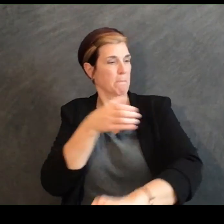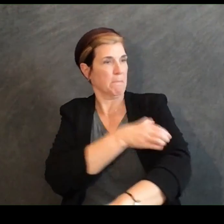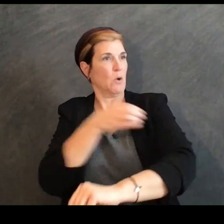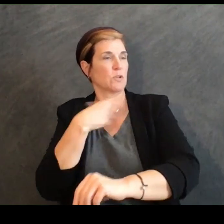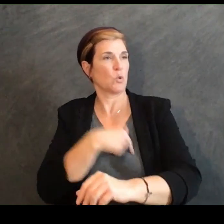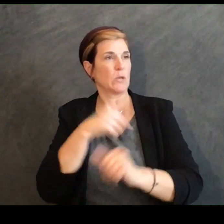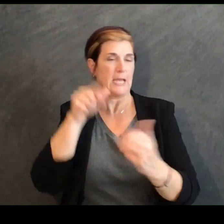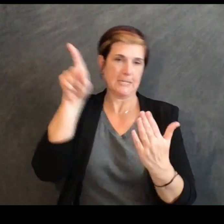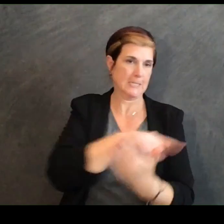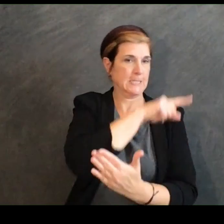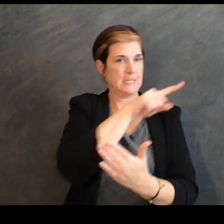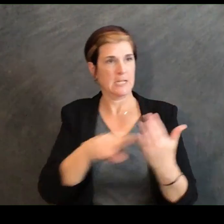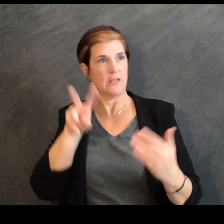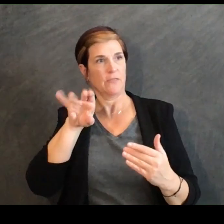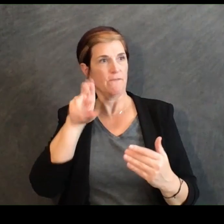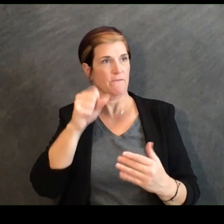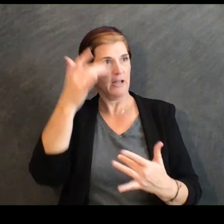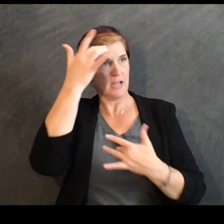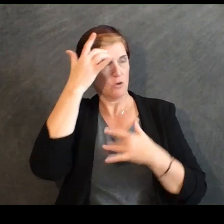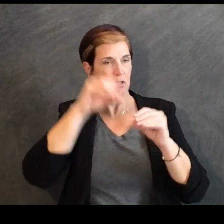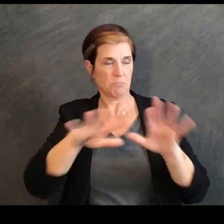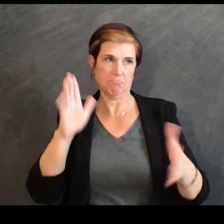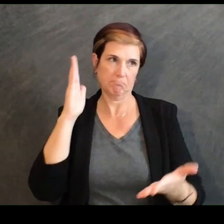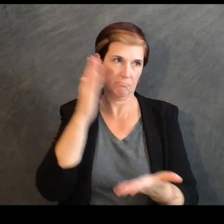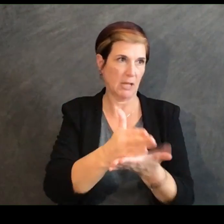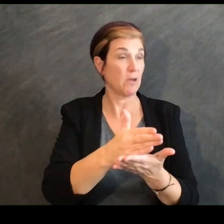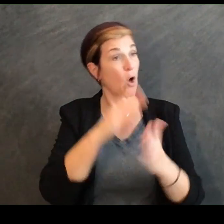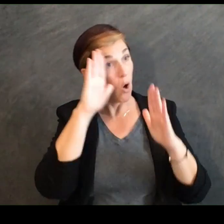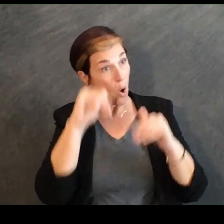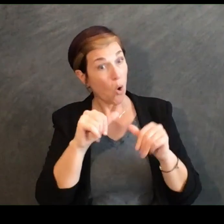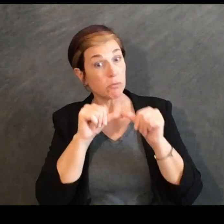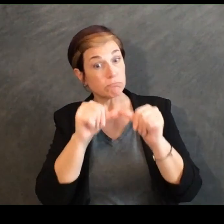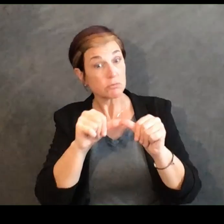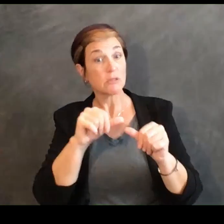quickly and I hope we won't need it very long but whatever it takes so for